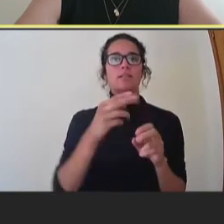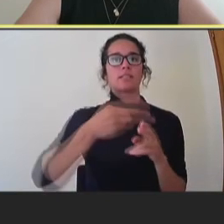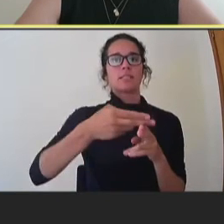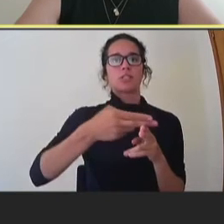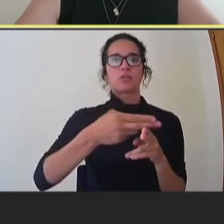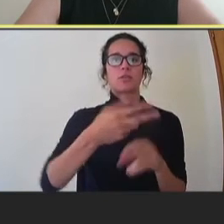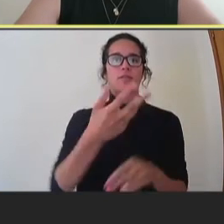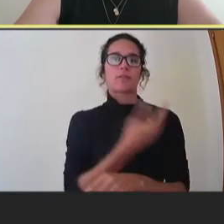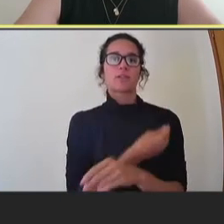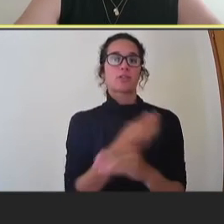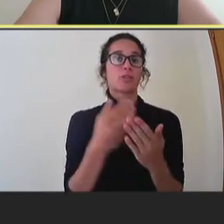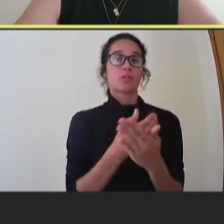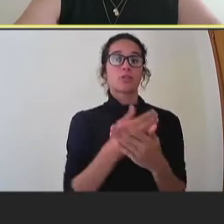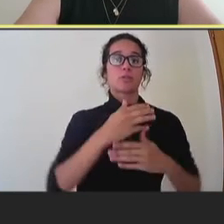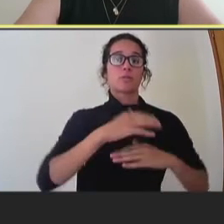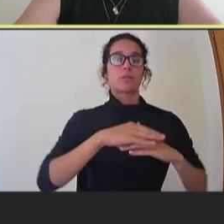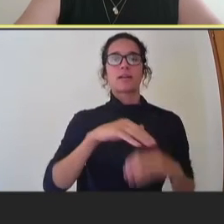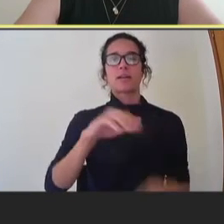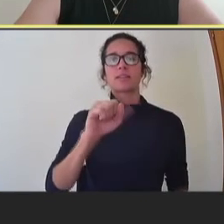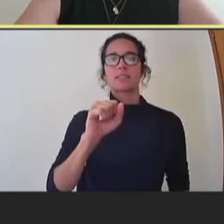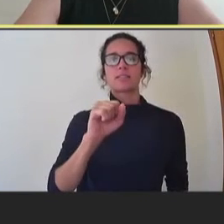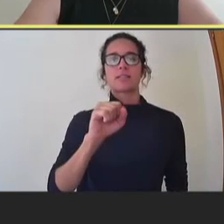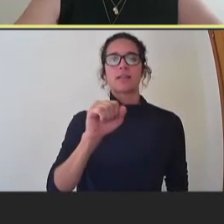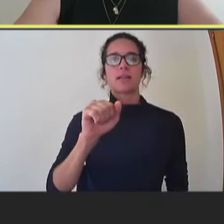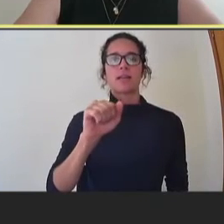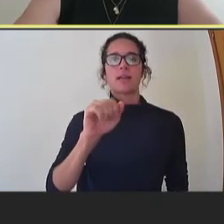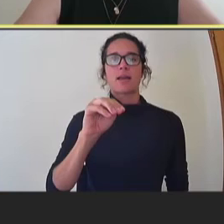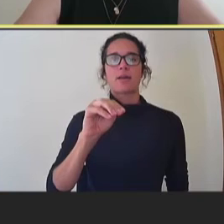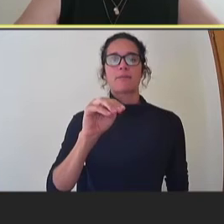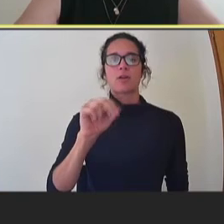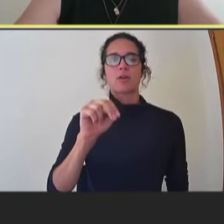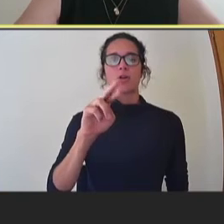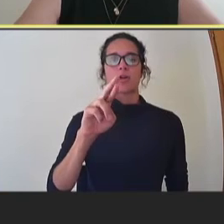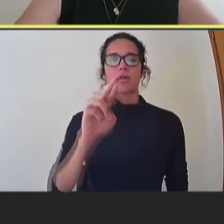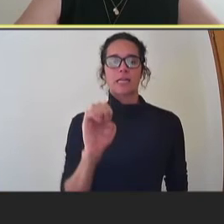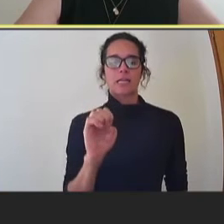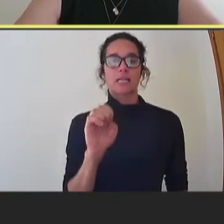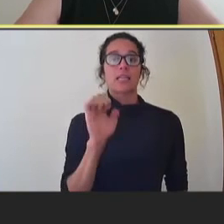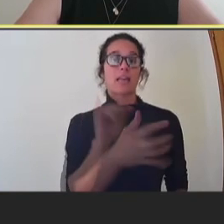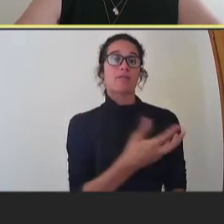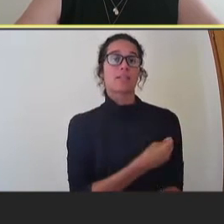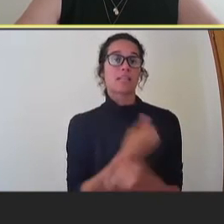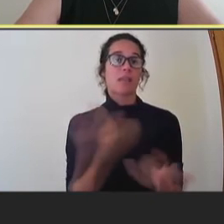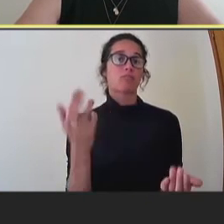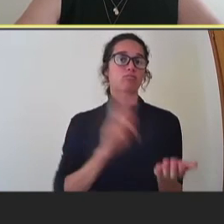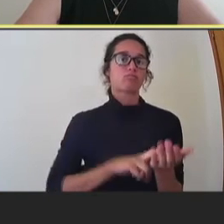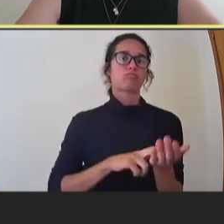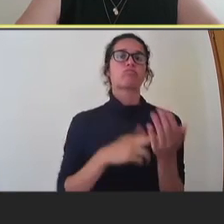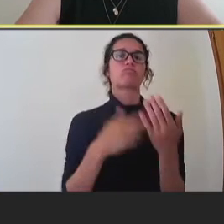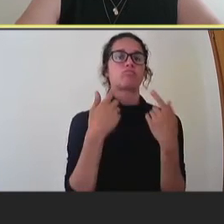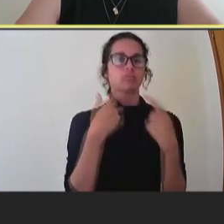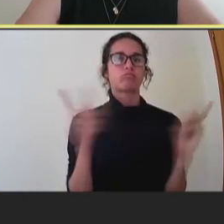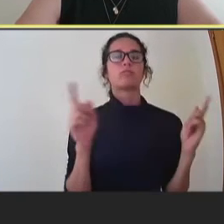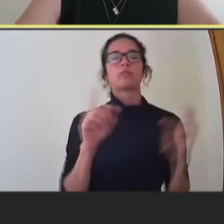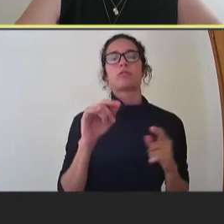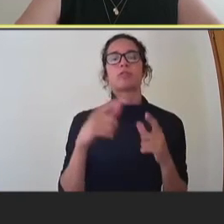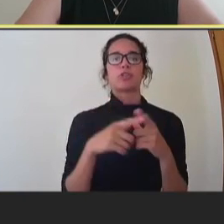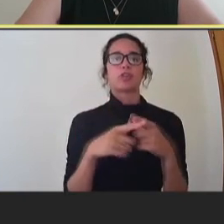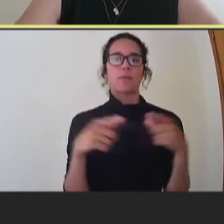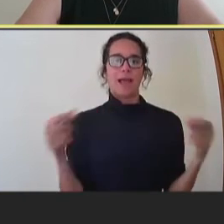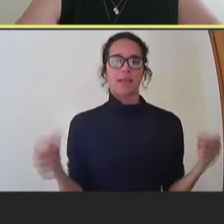sa-mRNA. That vaccine has now been registered in Japan and we plan to make it available in